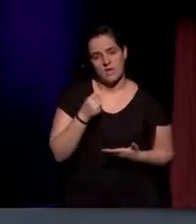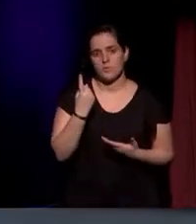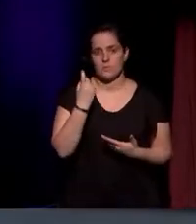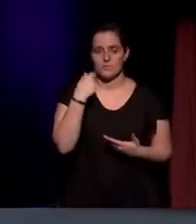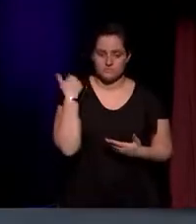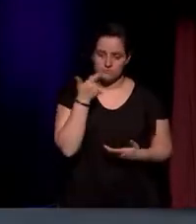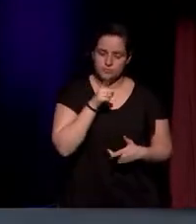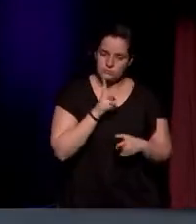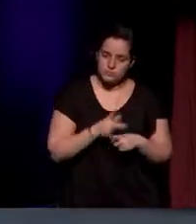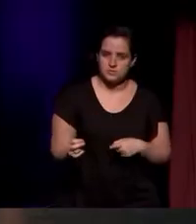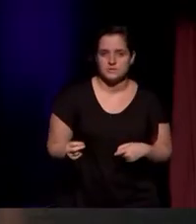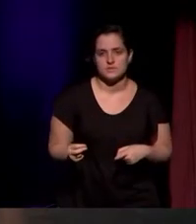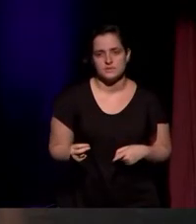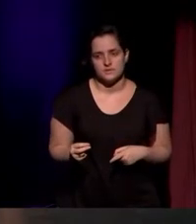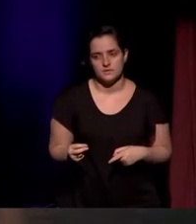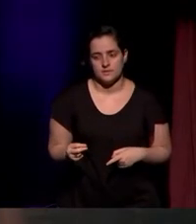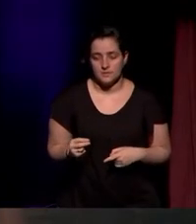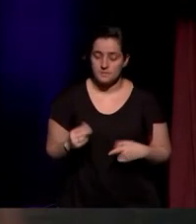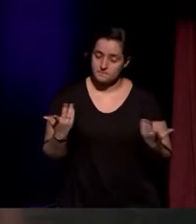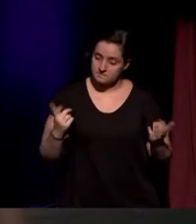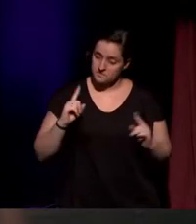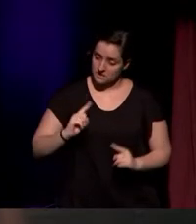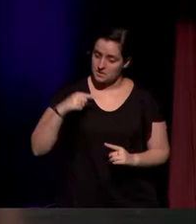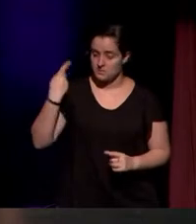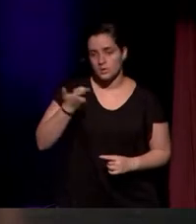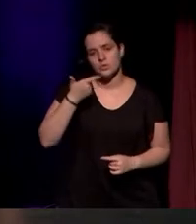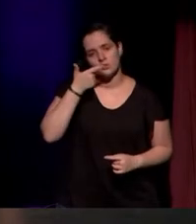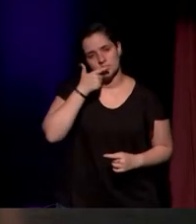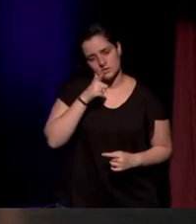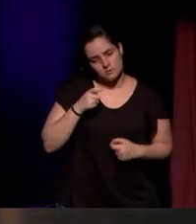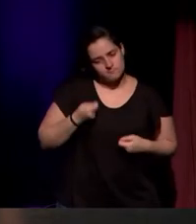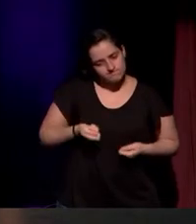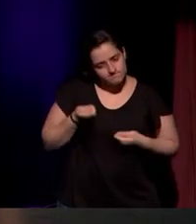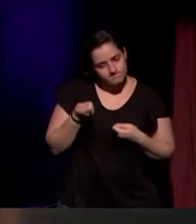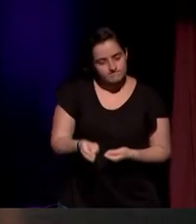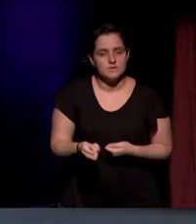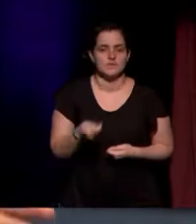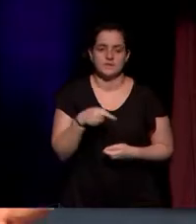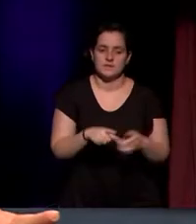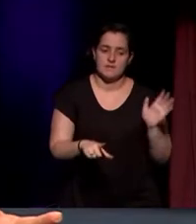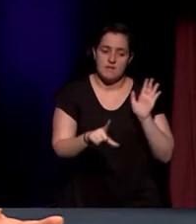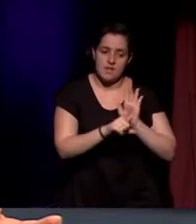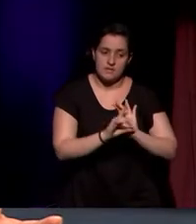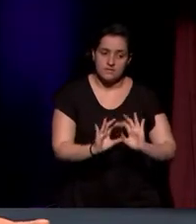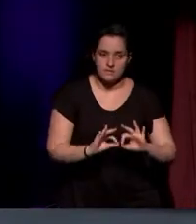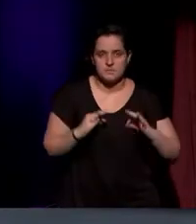then we were able to force the Family Law,